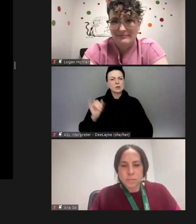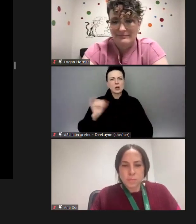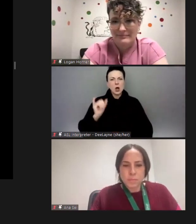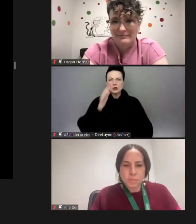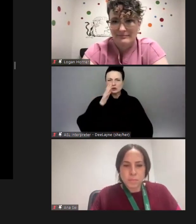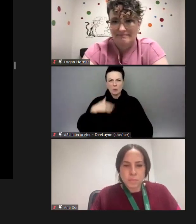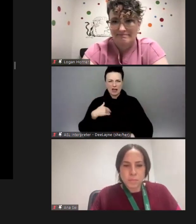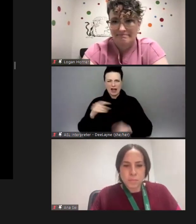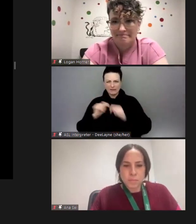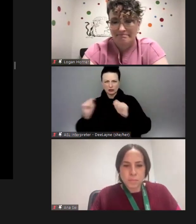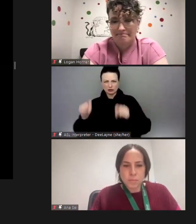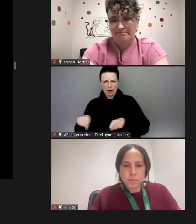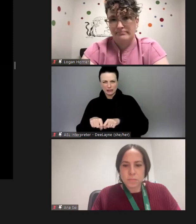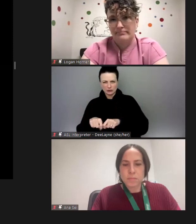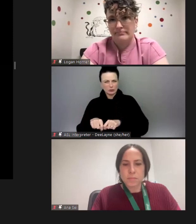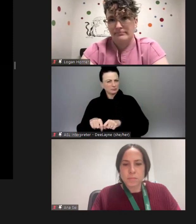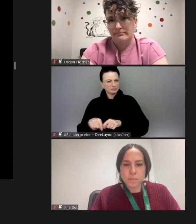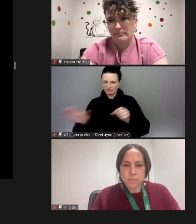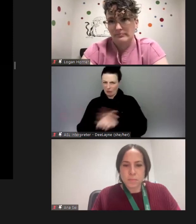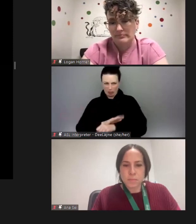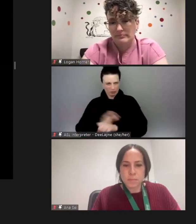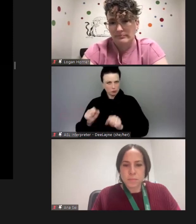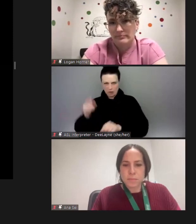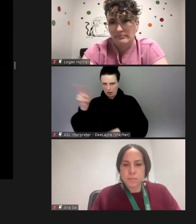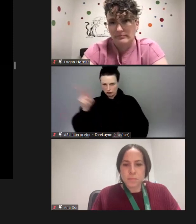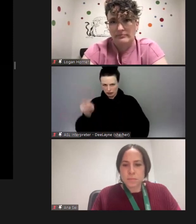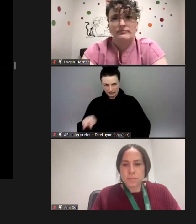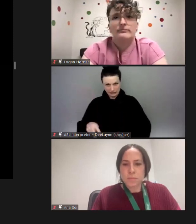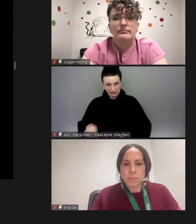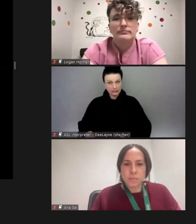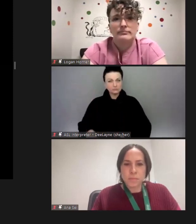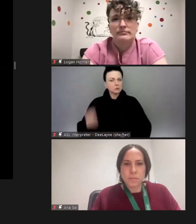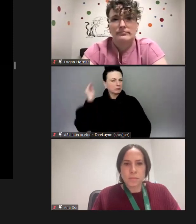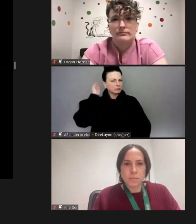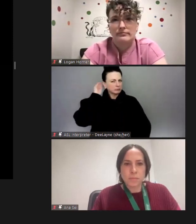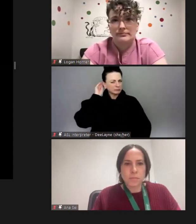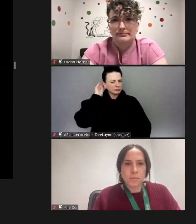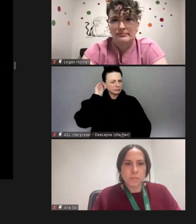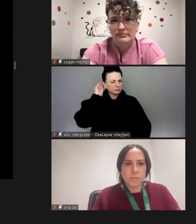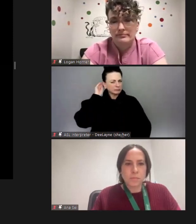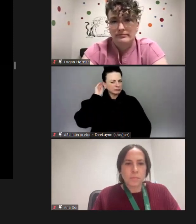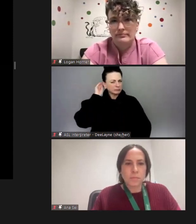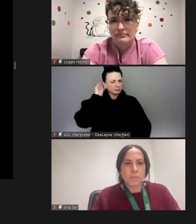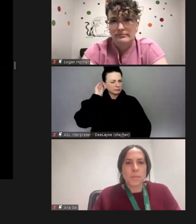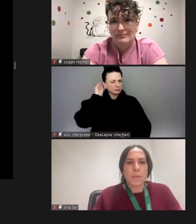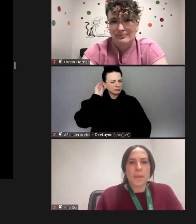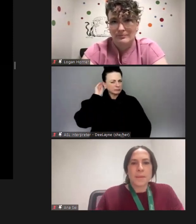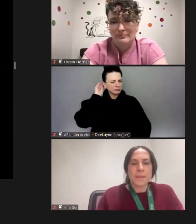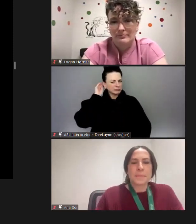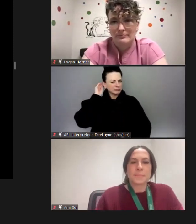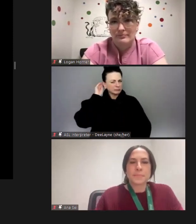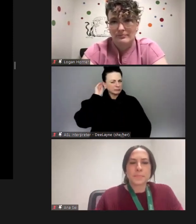available there as well so keep that in